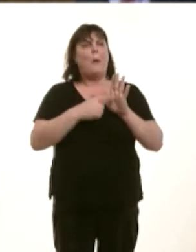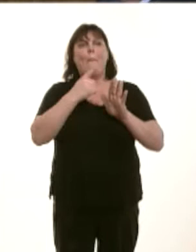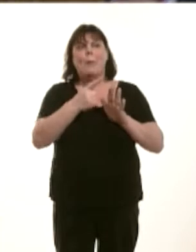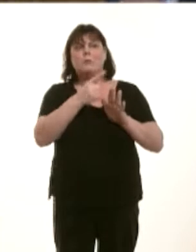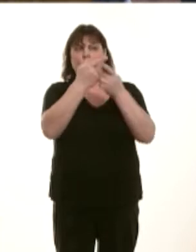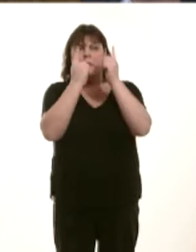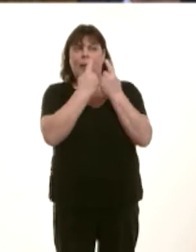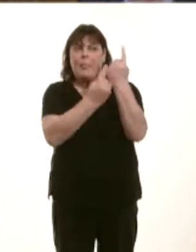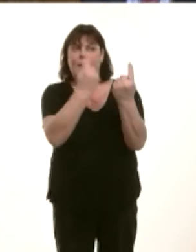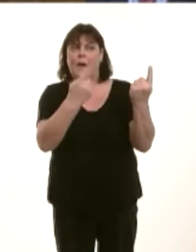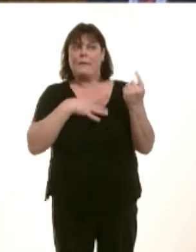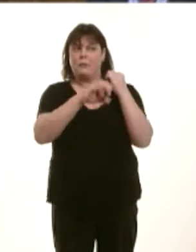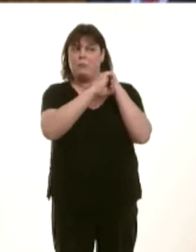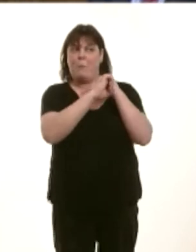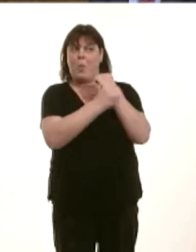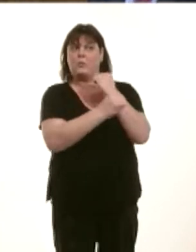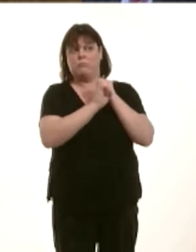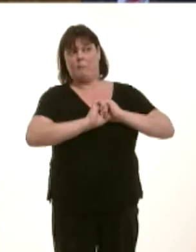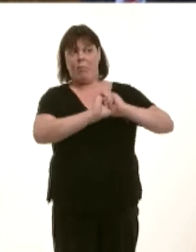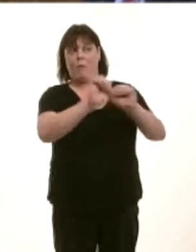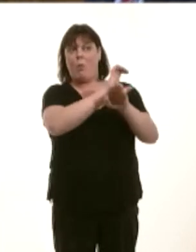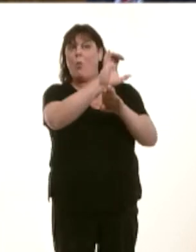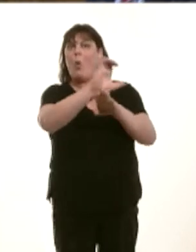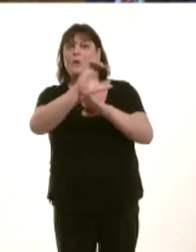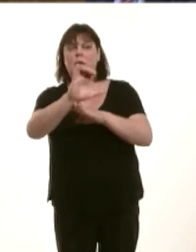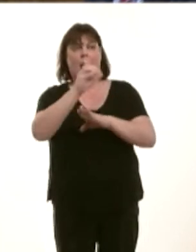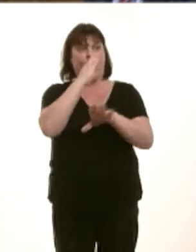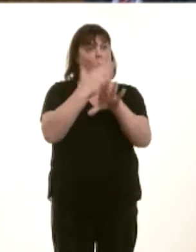they wish to collaborateówe will encourage them to do that where that is the right thing